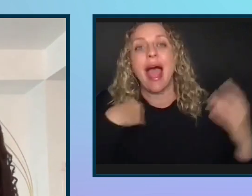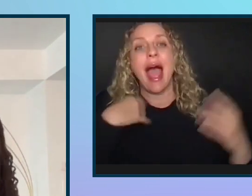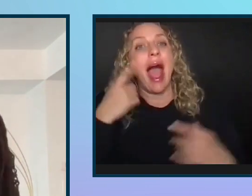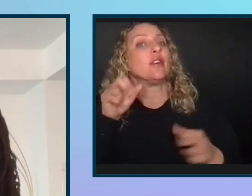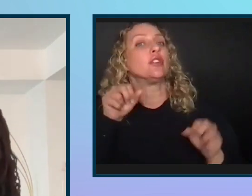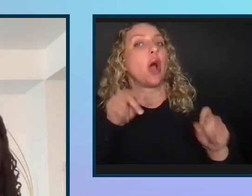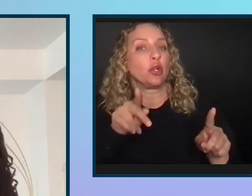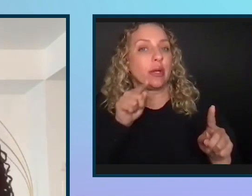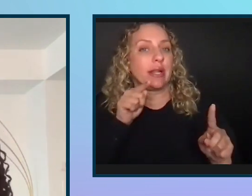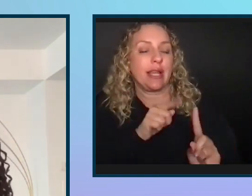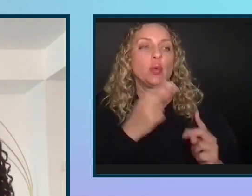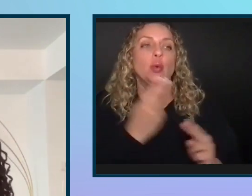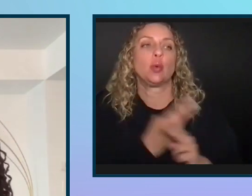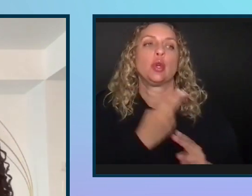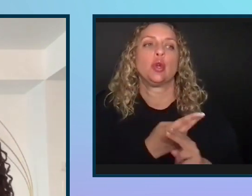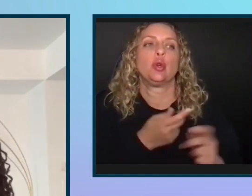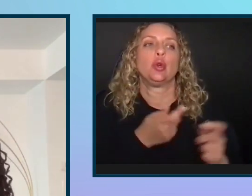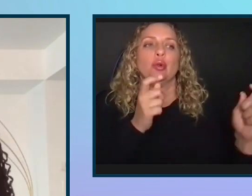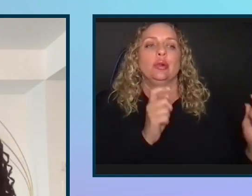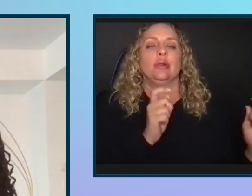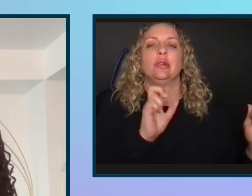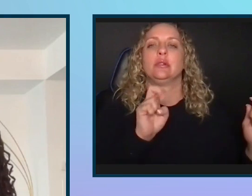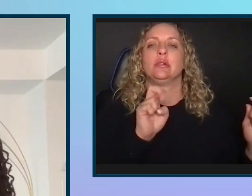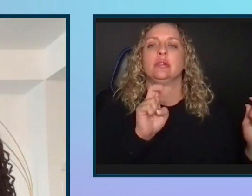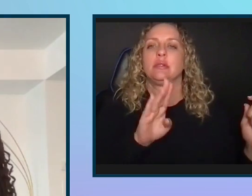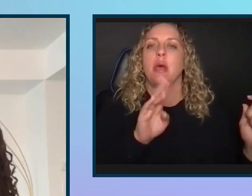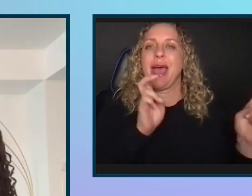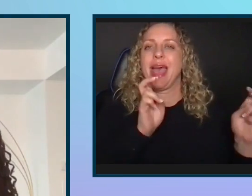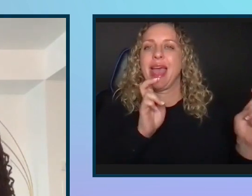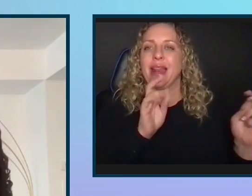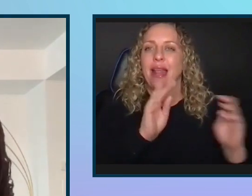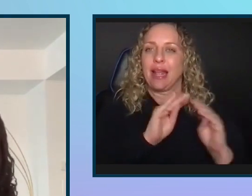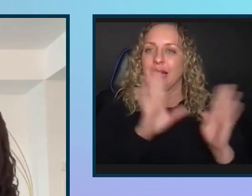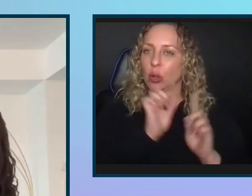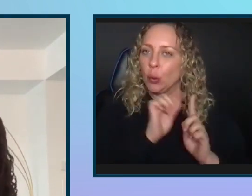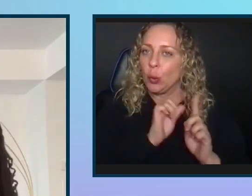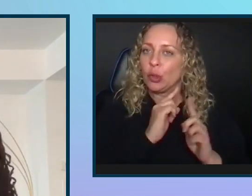to maybe use a subheading, for example, to clear words, explain what's going on on that page,